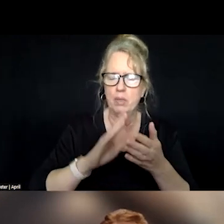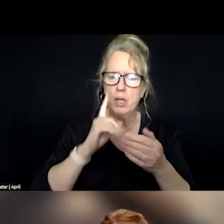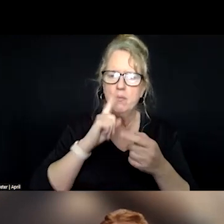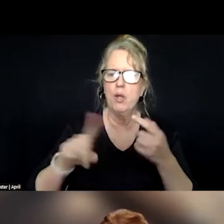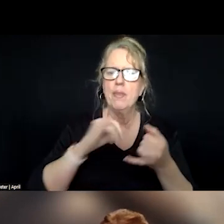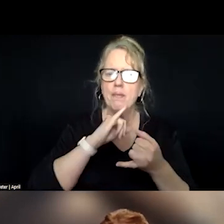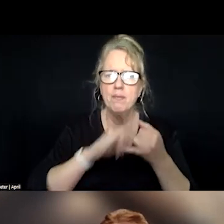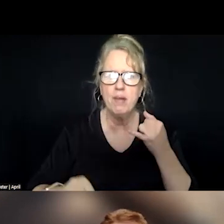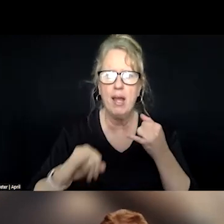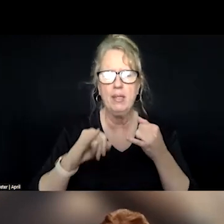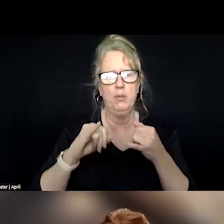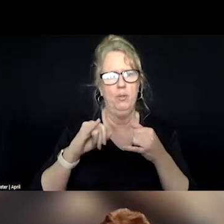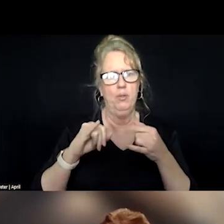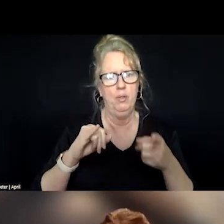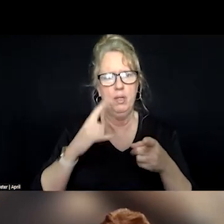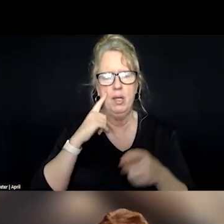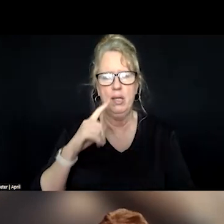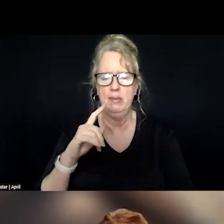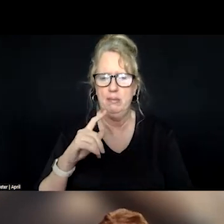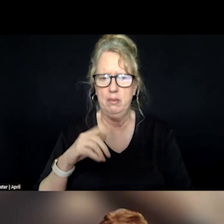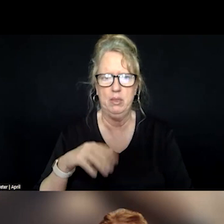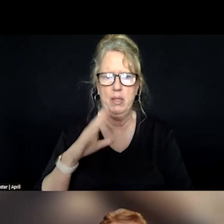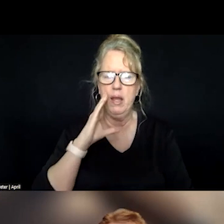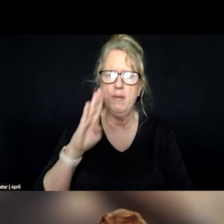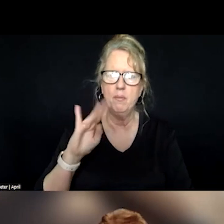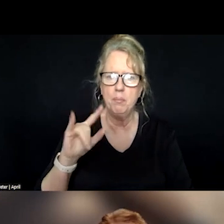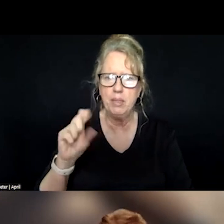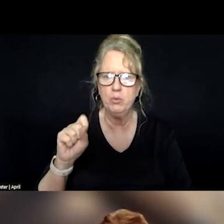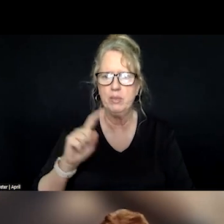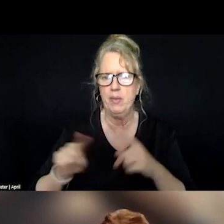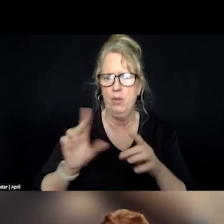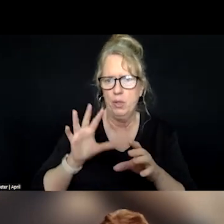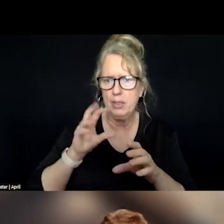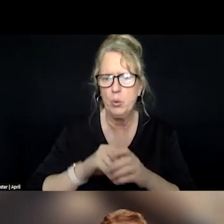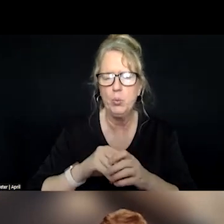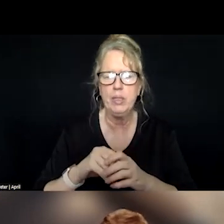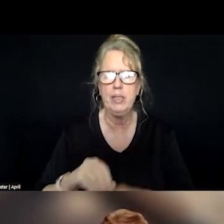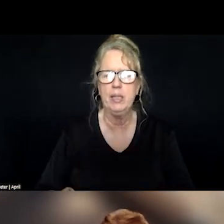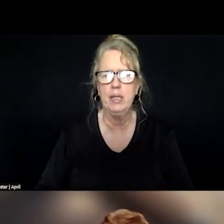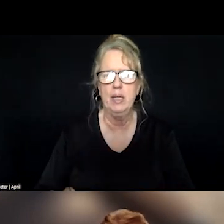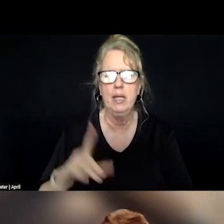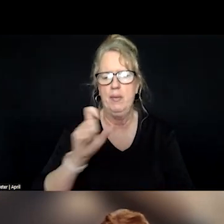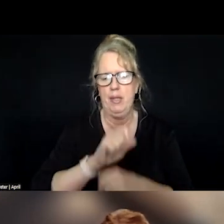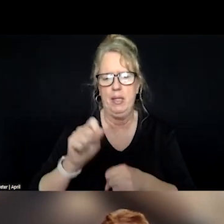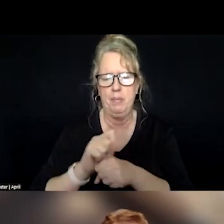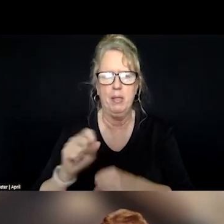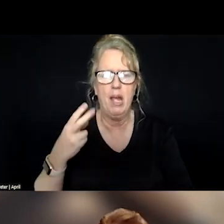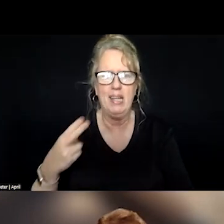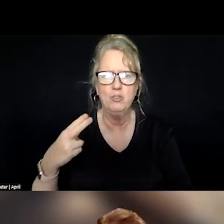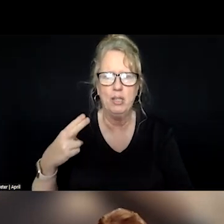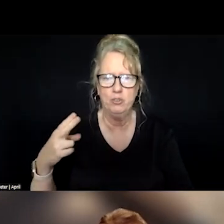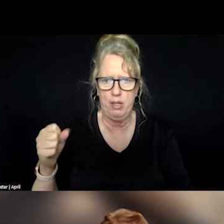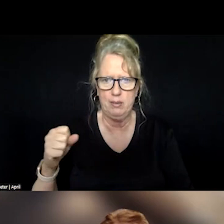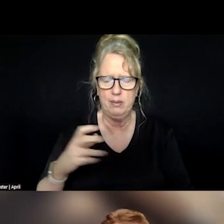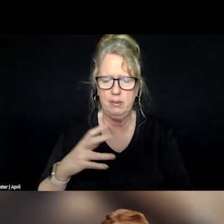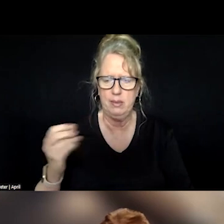PACKAGE OF THE BILLS, INCLUDING THE LABOR AHS SAMHSA FUNDING